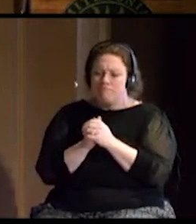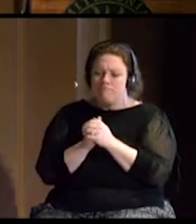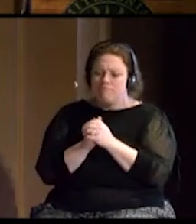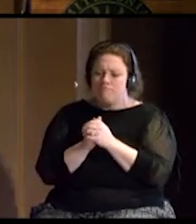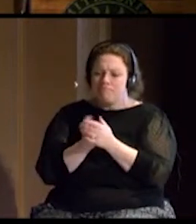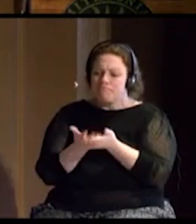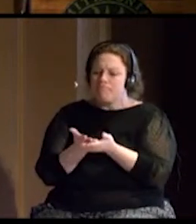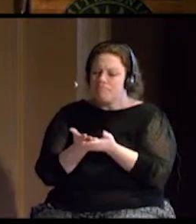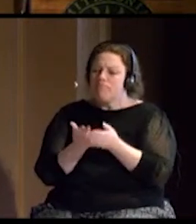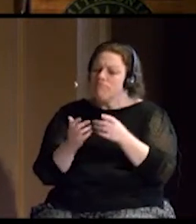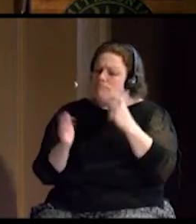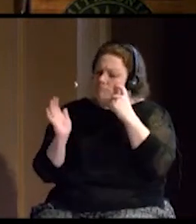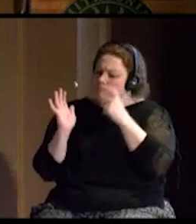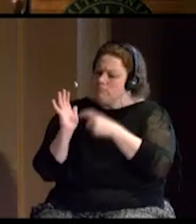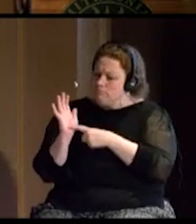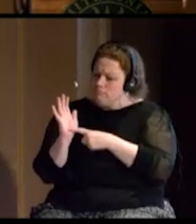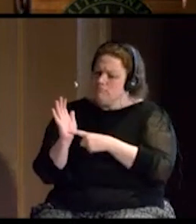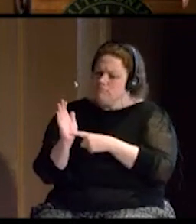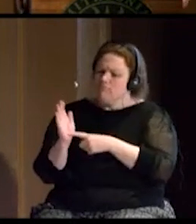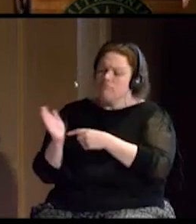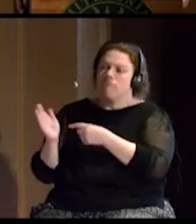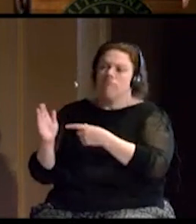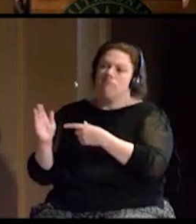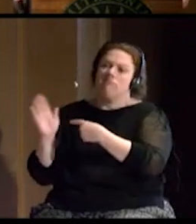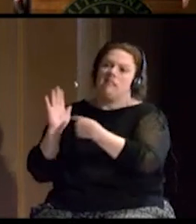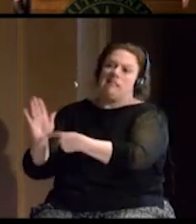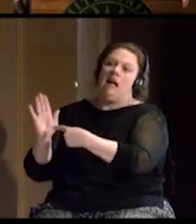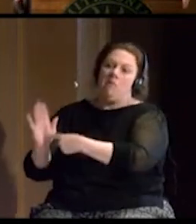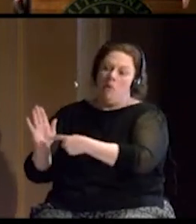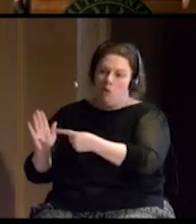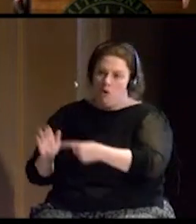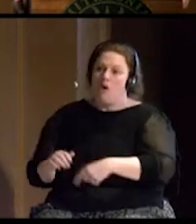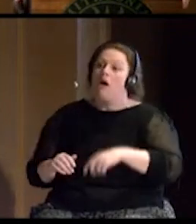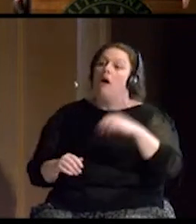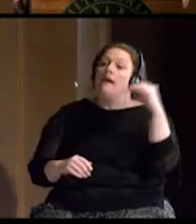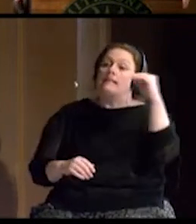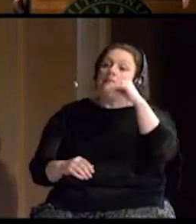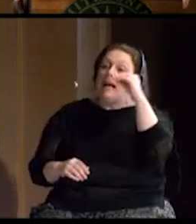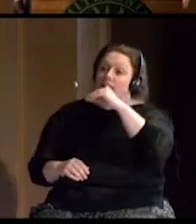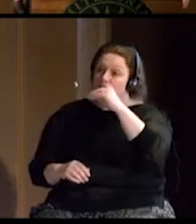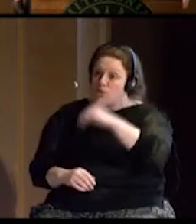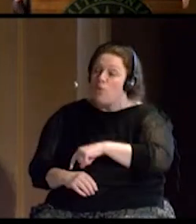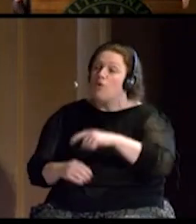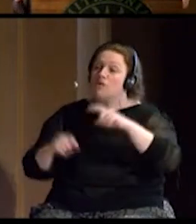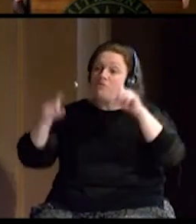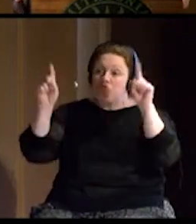And as we all know, the textbook example is that extinction of dinosaurs due to the K-Pg gave rise